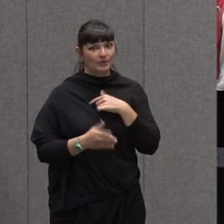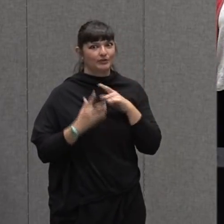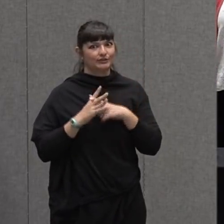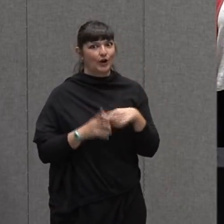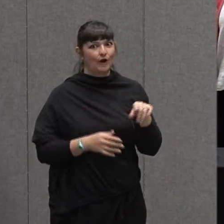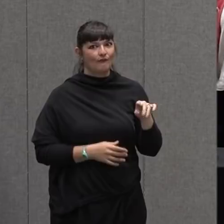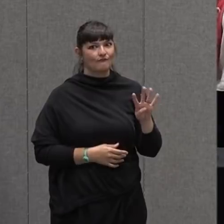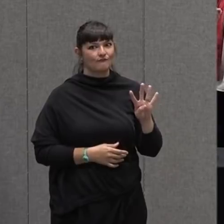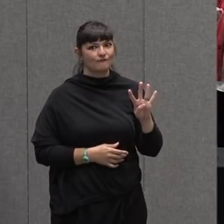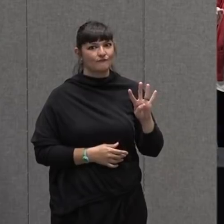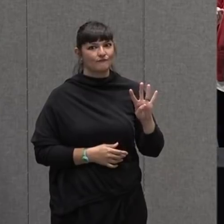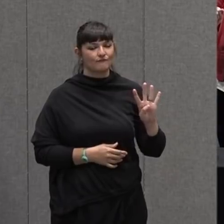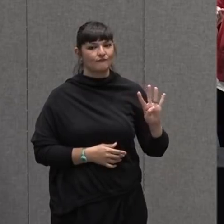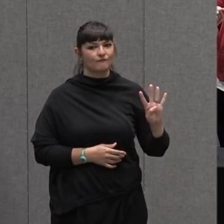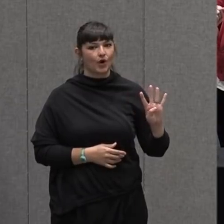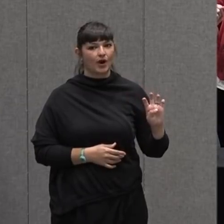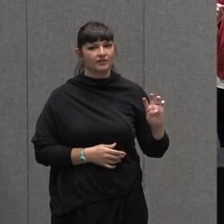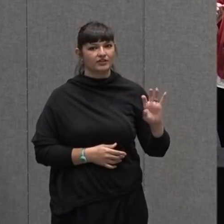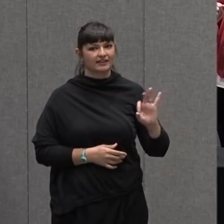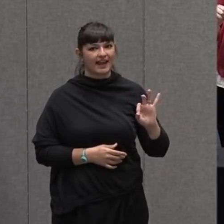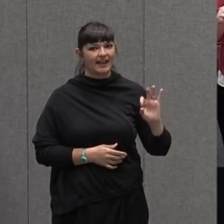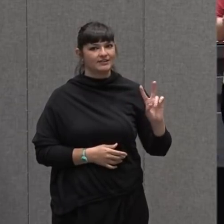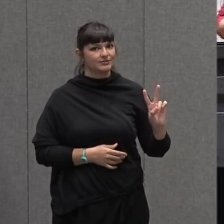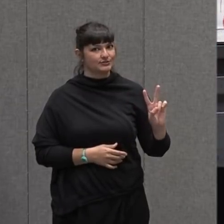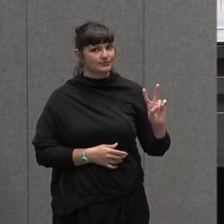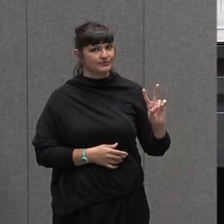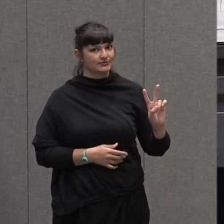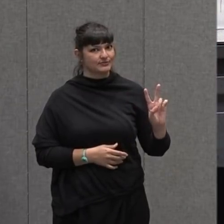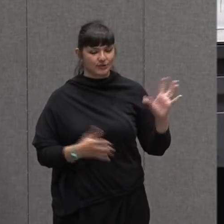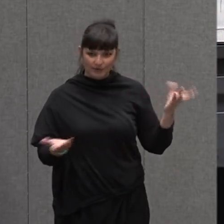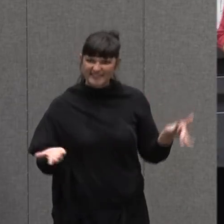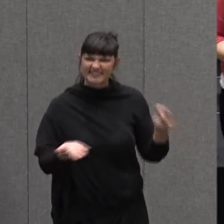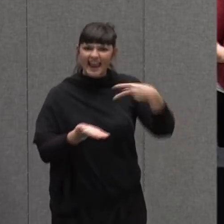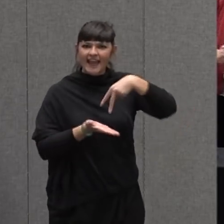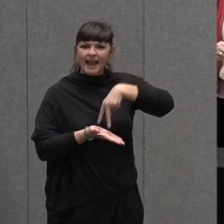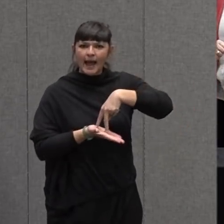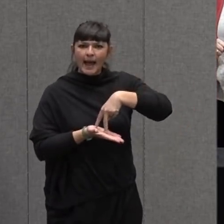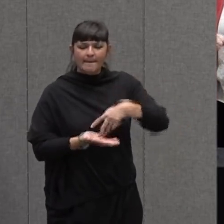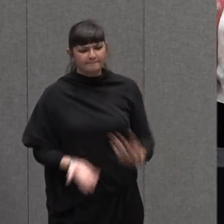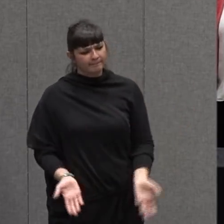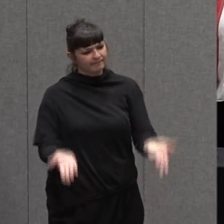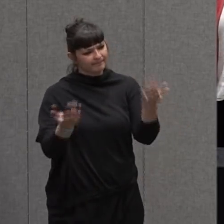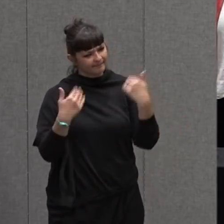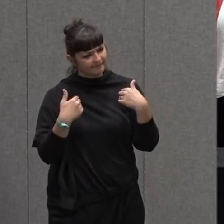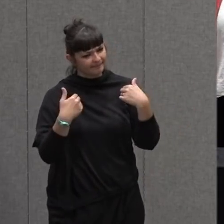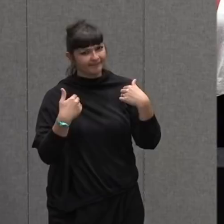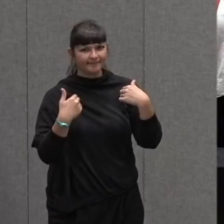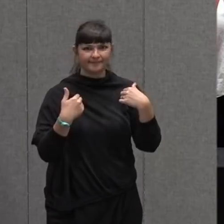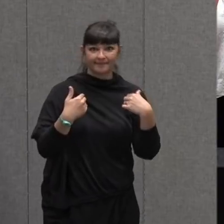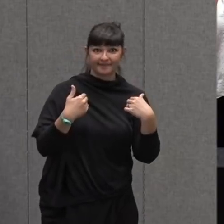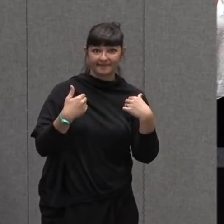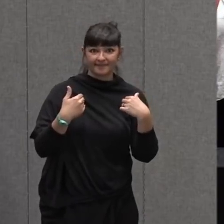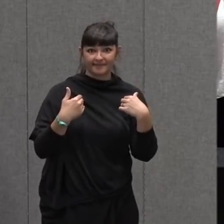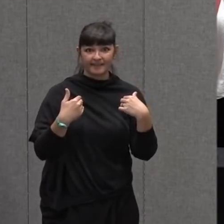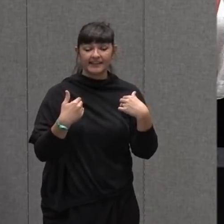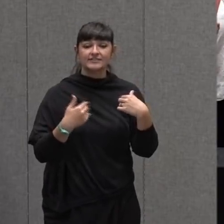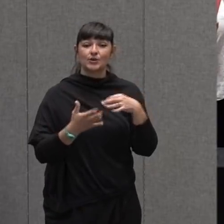Don't forget get up with us, stand up, do this with us. Yes, All right. So we're starting by ones at 492.